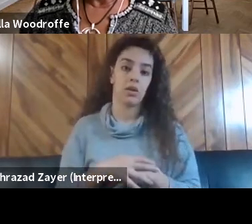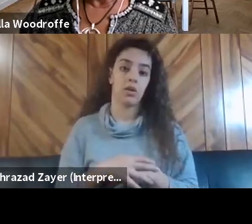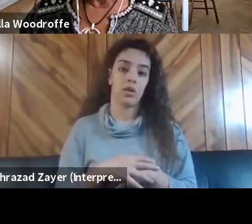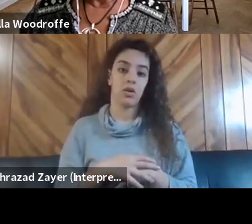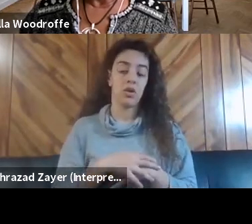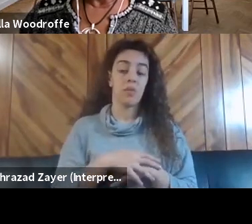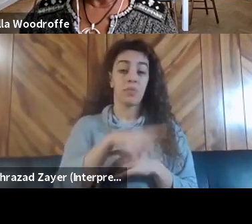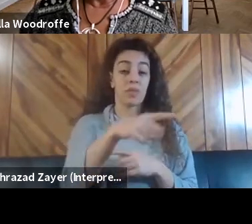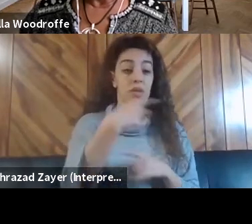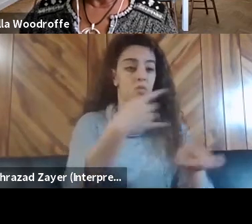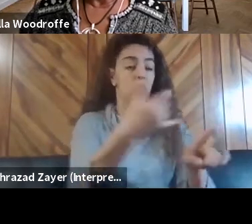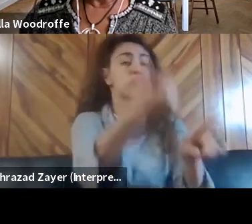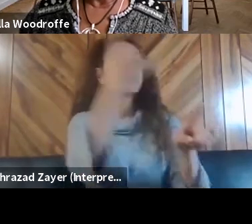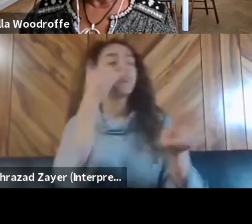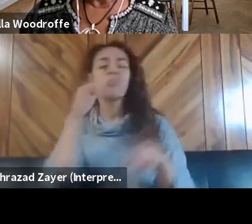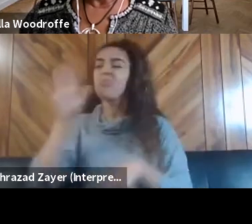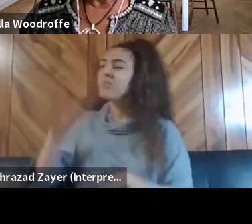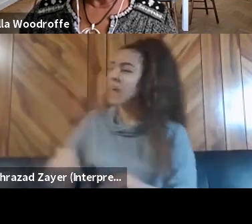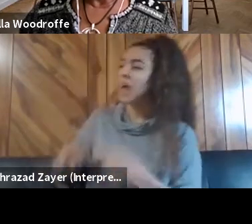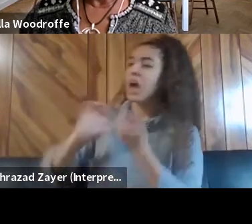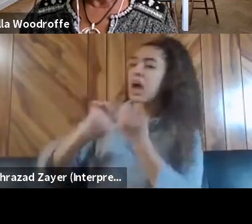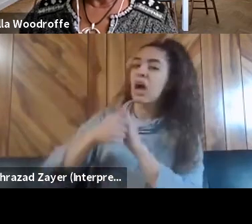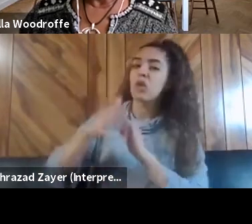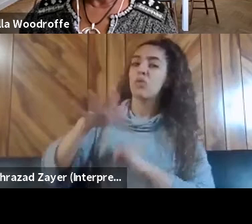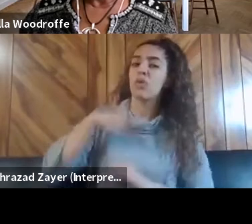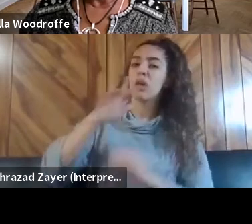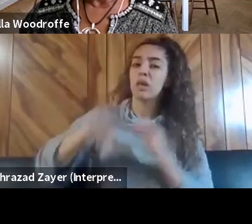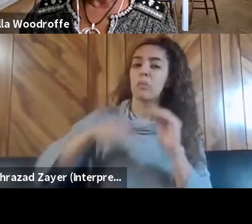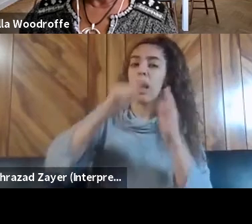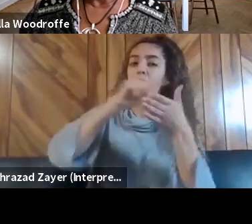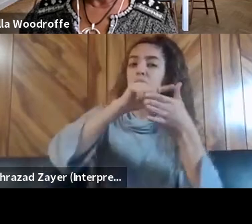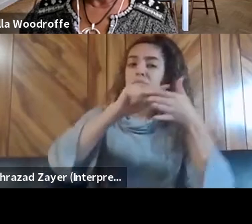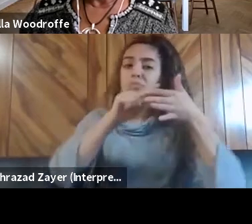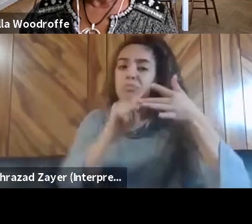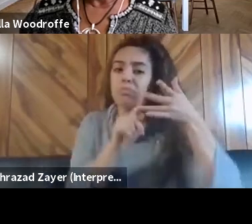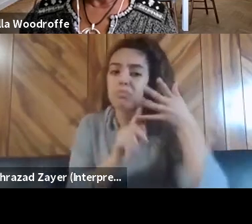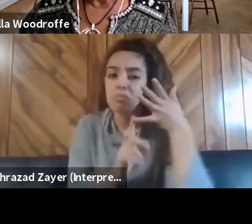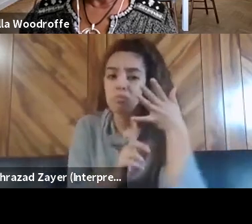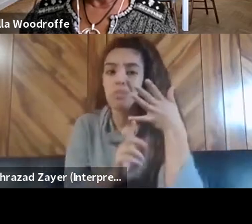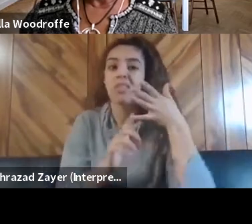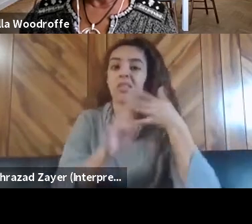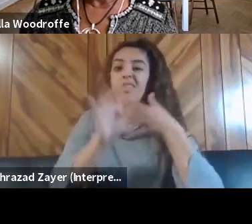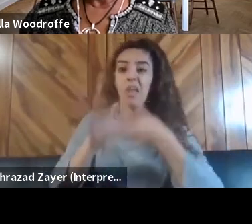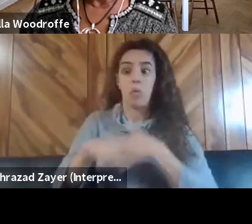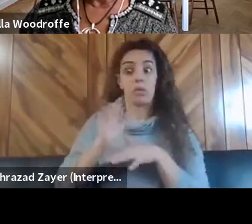about this, this and this, you know, but that was later on in the process. At the beginning, they didn't even care what we